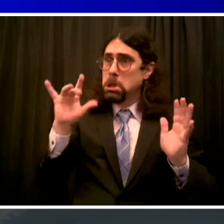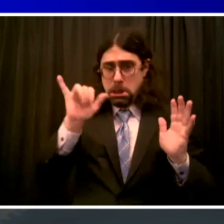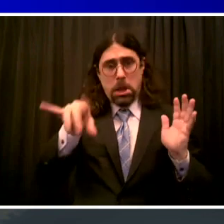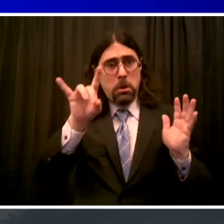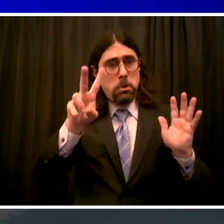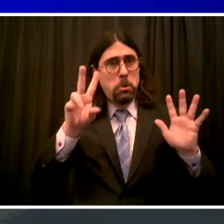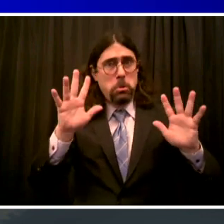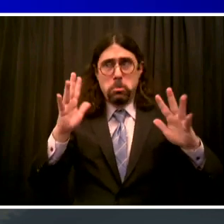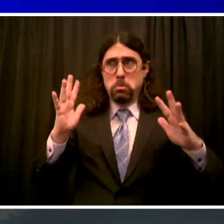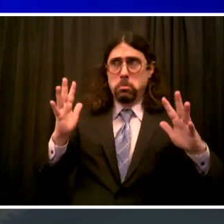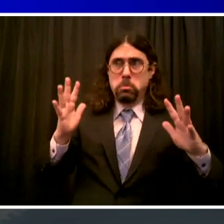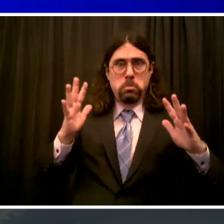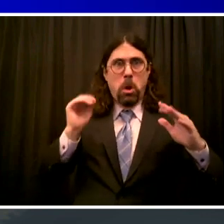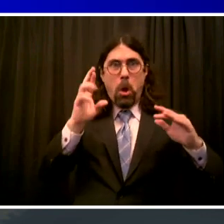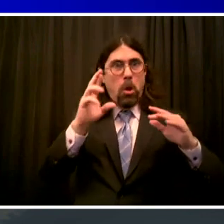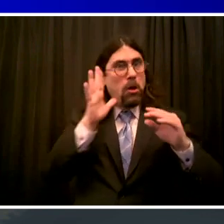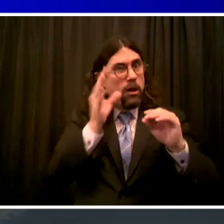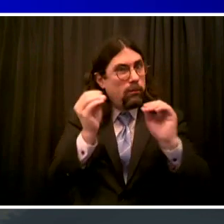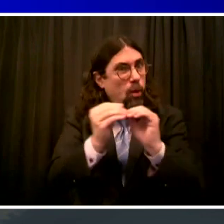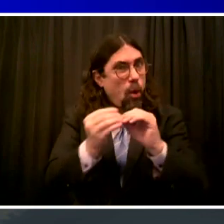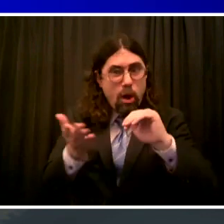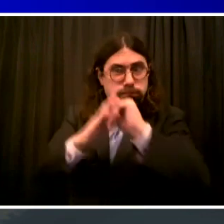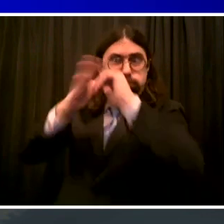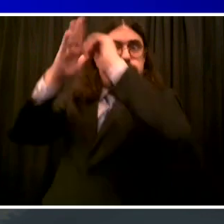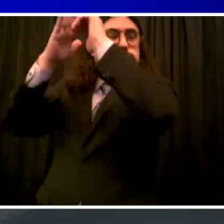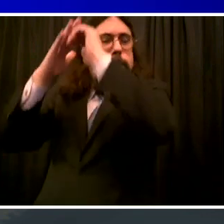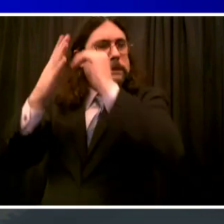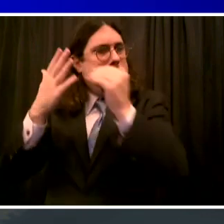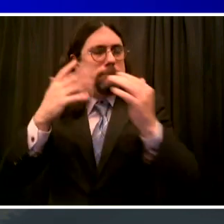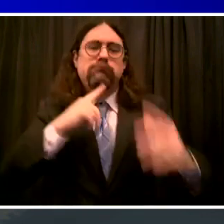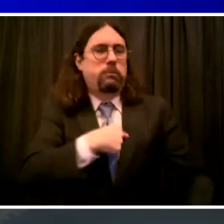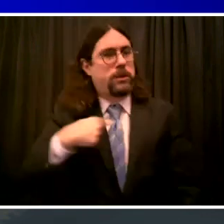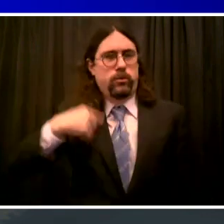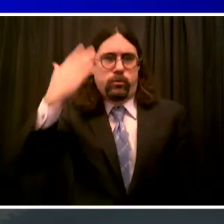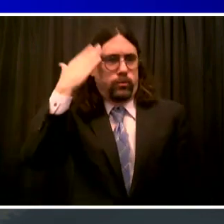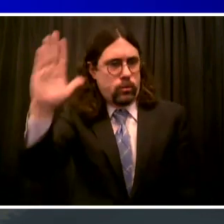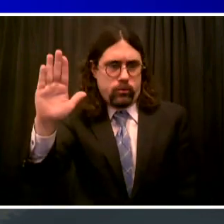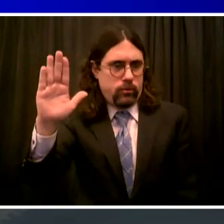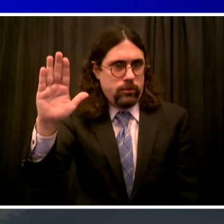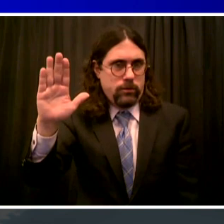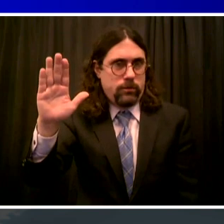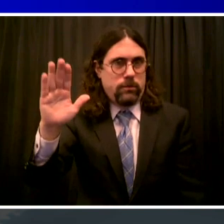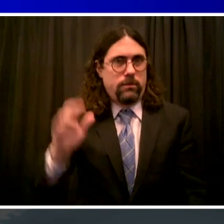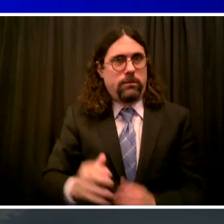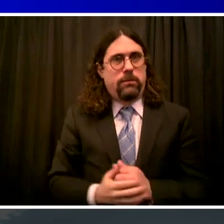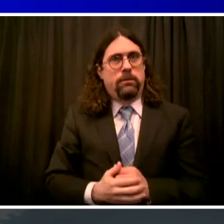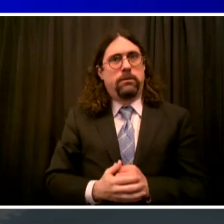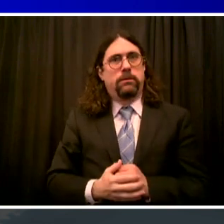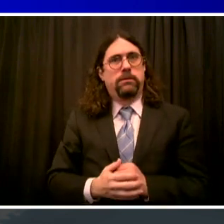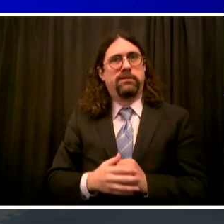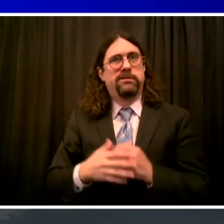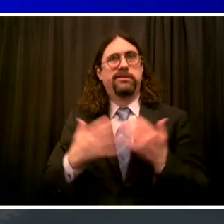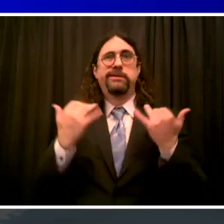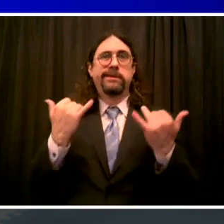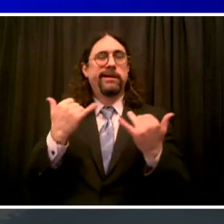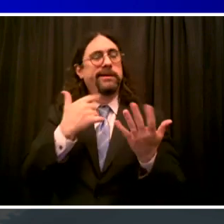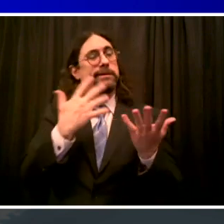FORWARD, AS WE LEARN MORE ABOUT IT? AGAIN, THAT'S WHAT WEO DN'T KWNO. WHAT WE DO KNOW